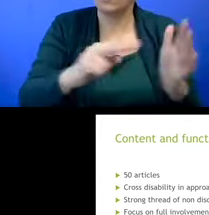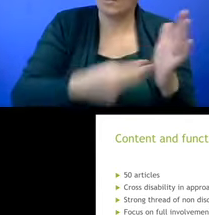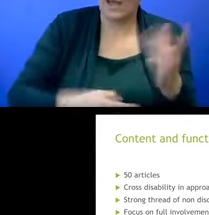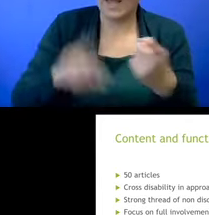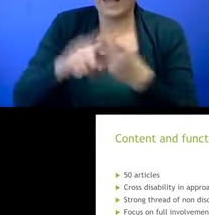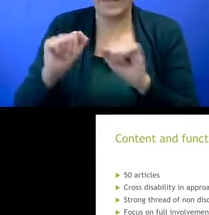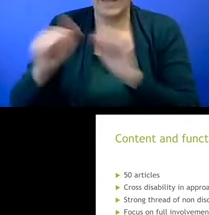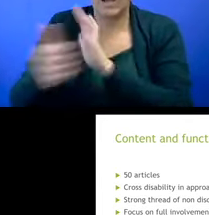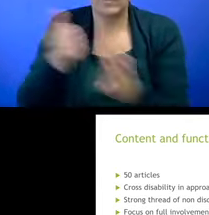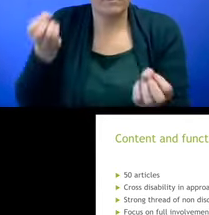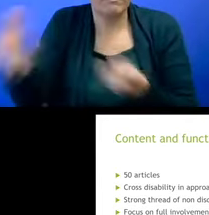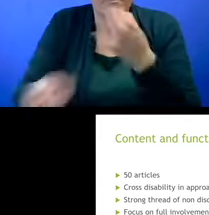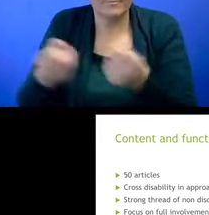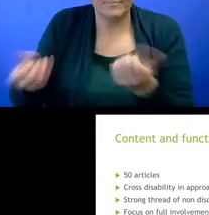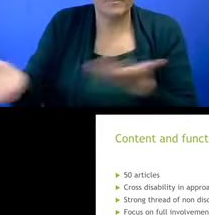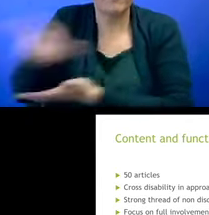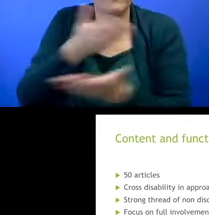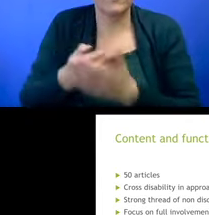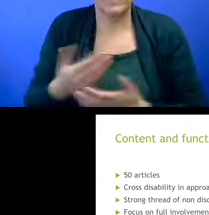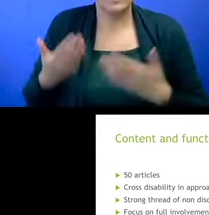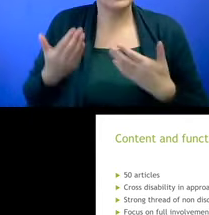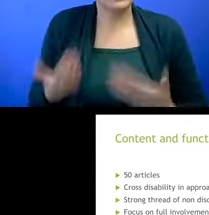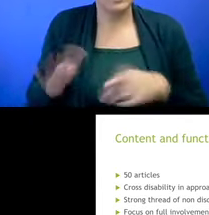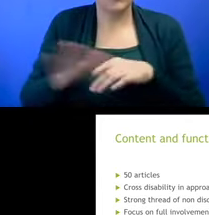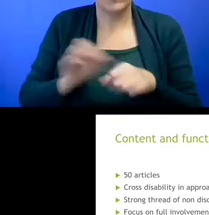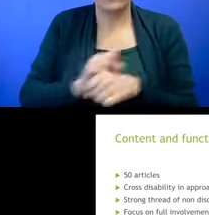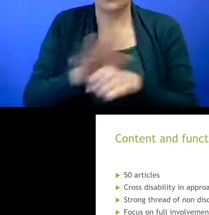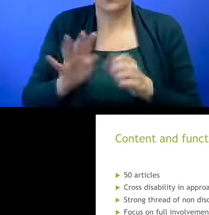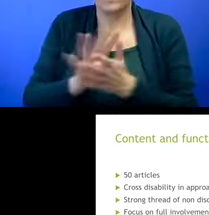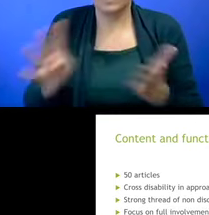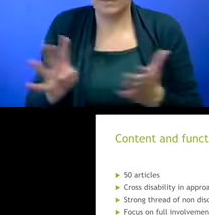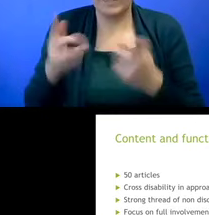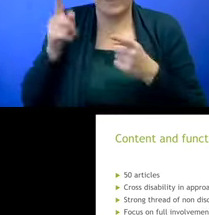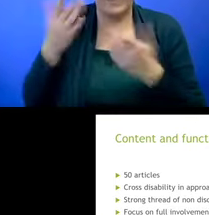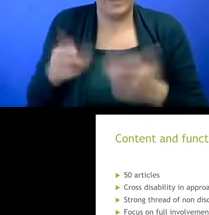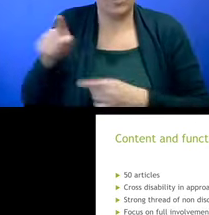Obviously with the Covid-19 pandemic and restrictions, these meetings are now happening online.